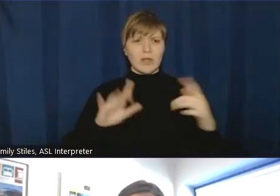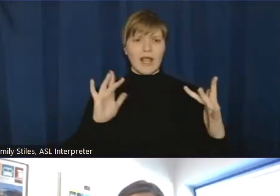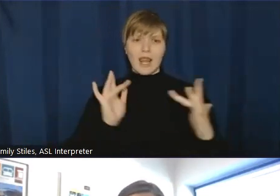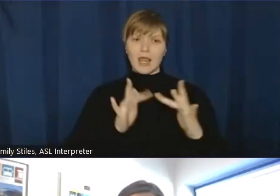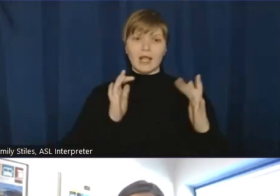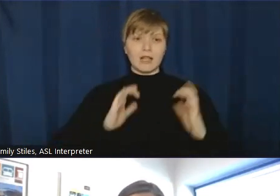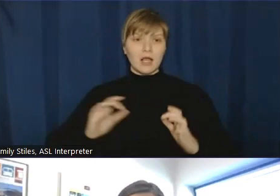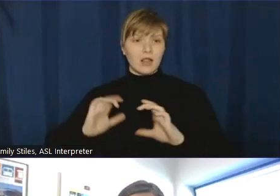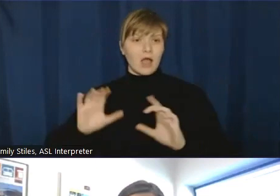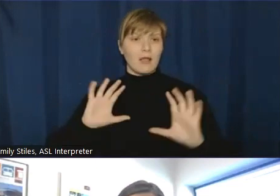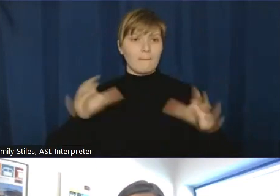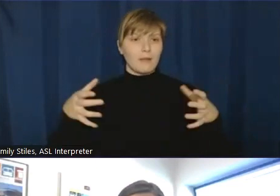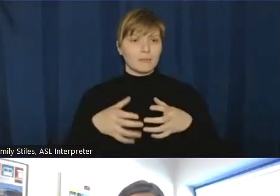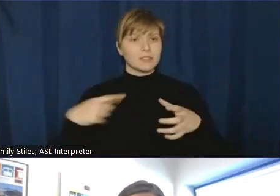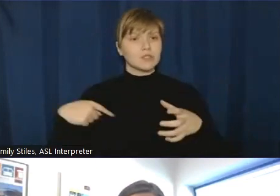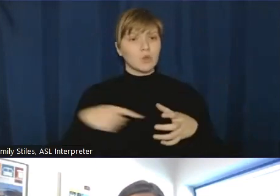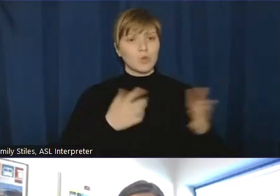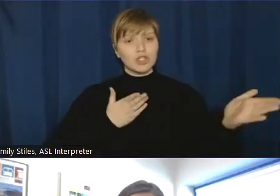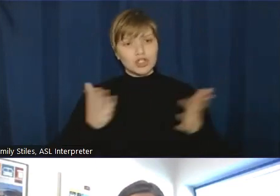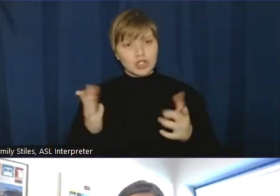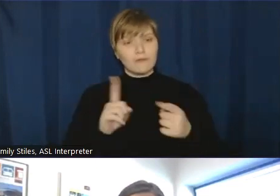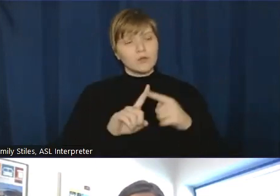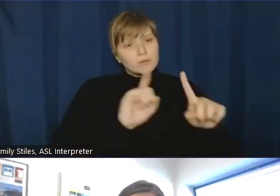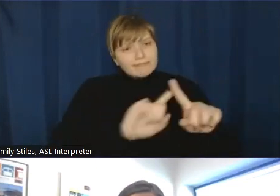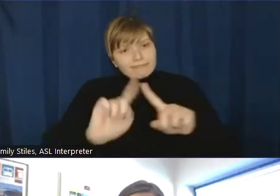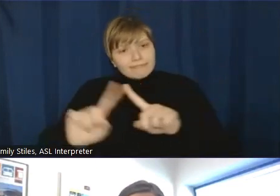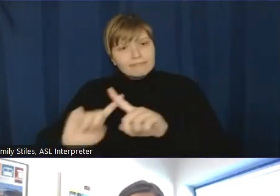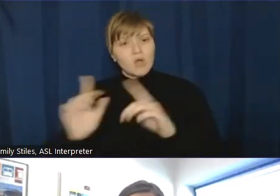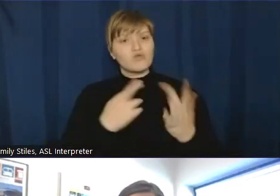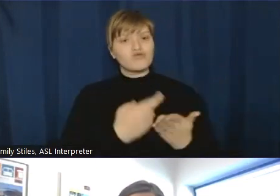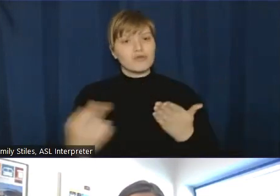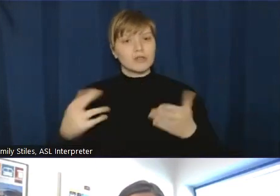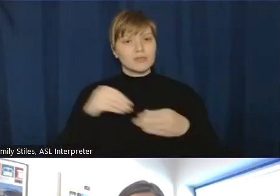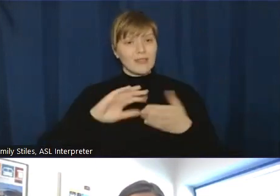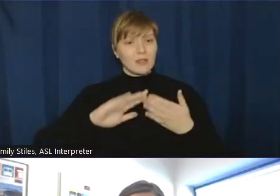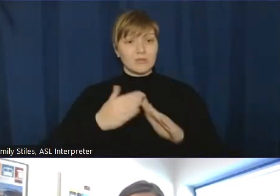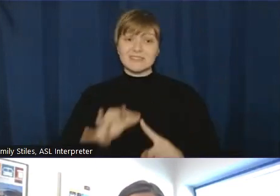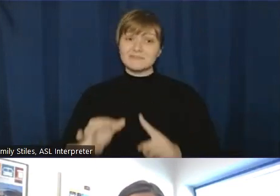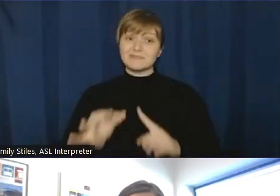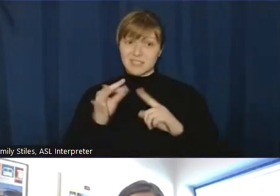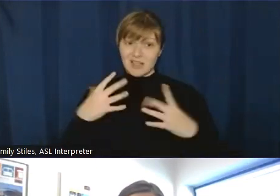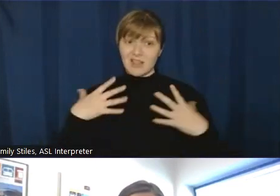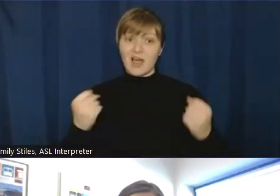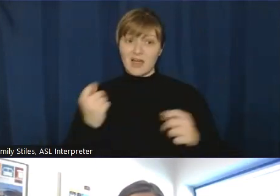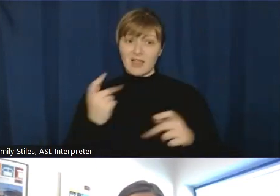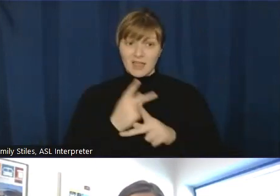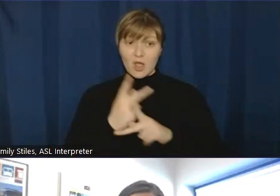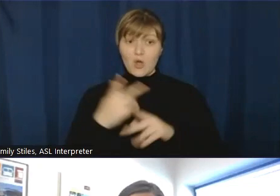various resources in the community. Specifically, healthcare and housing resources. Those